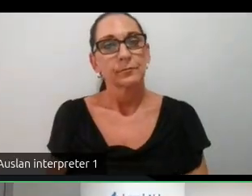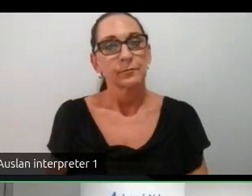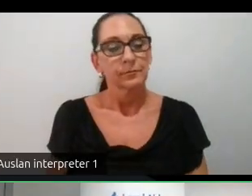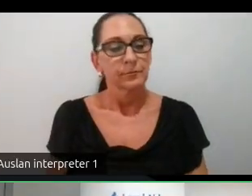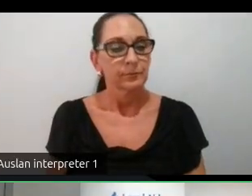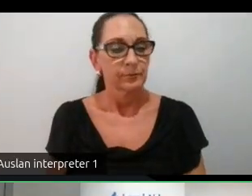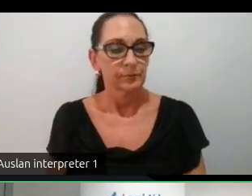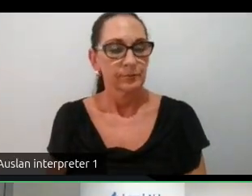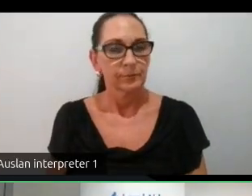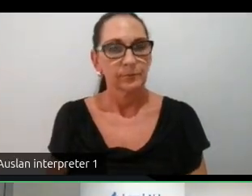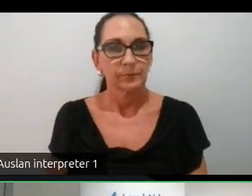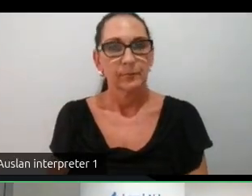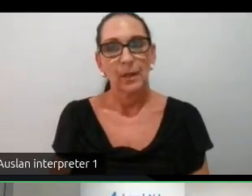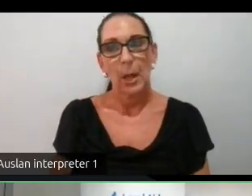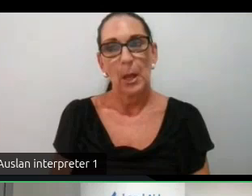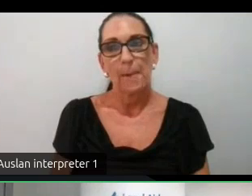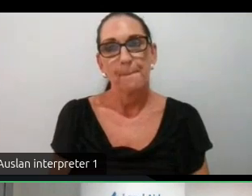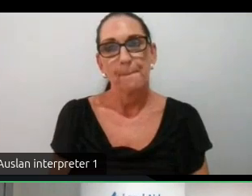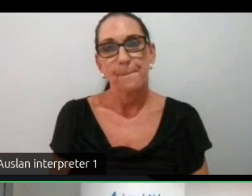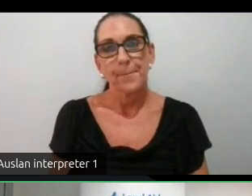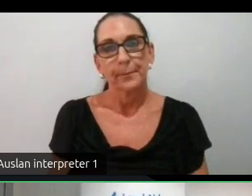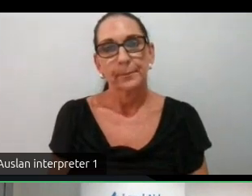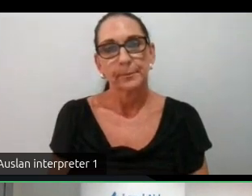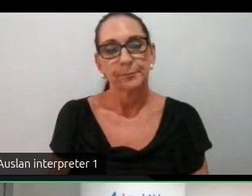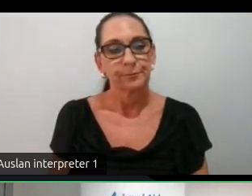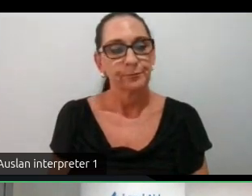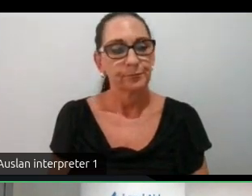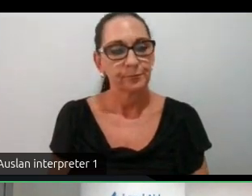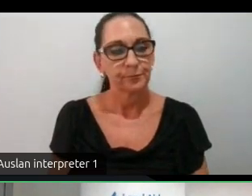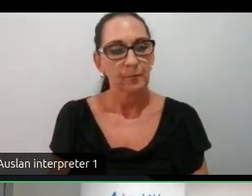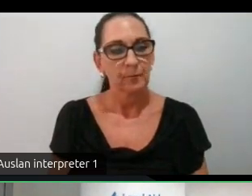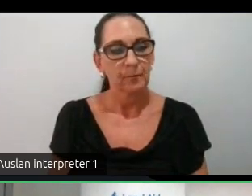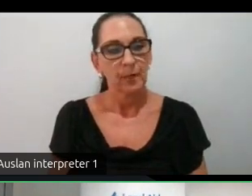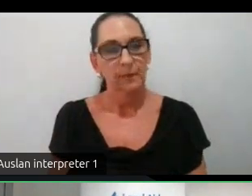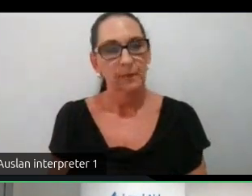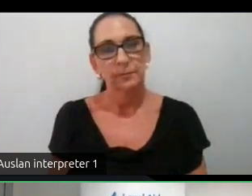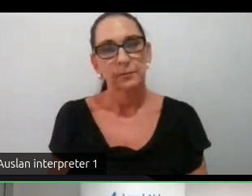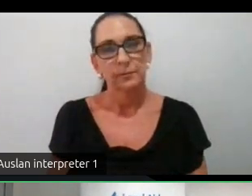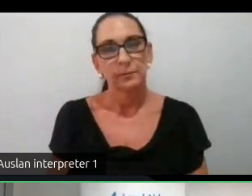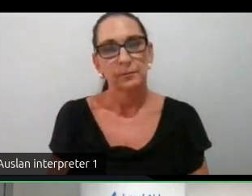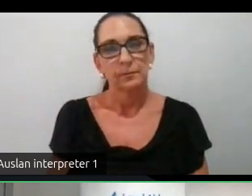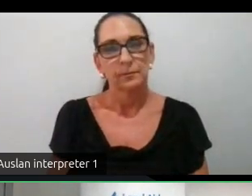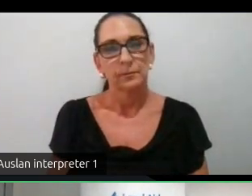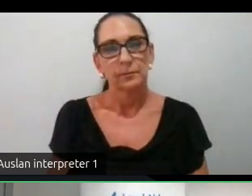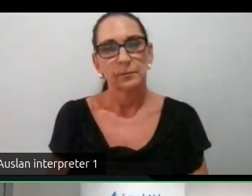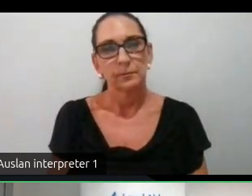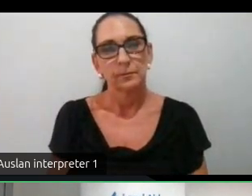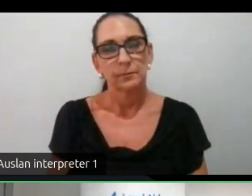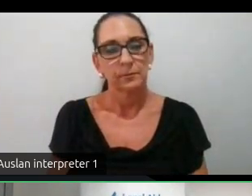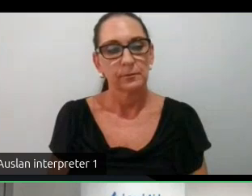Okay. And okay, so financial counsellors, 45% of who's joining us today. Great to have you. We've